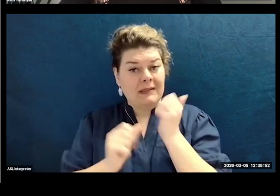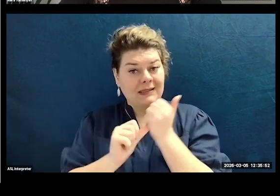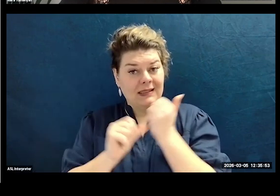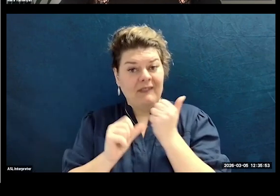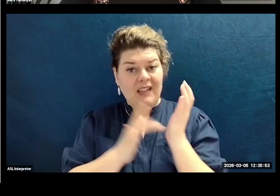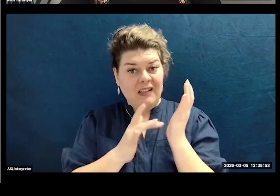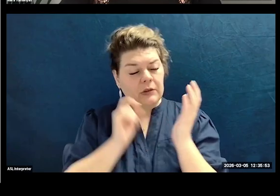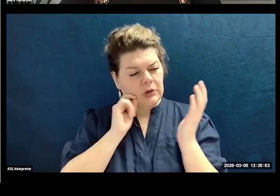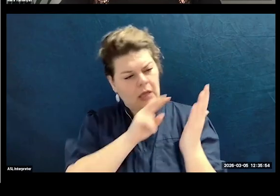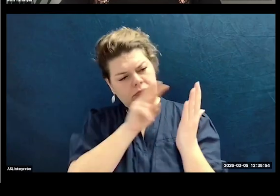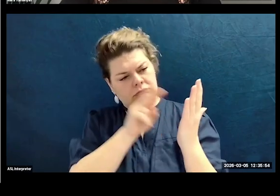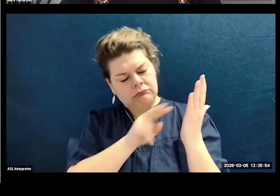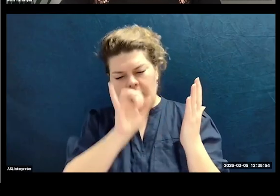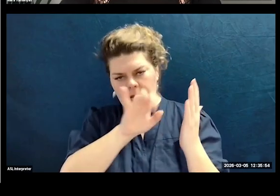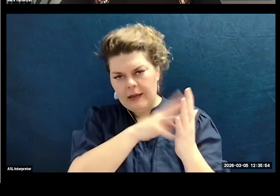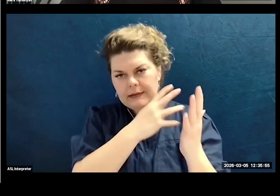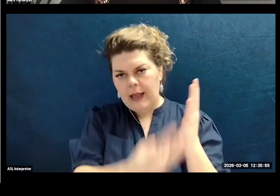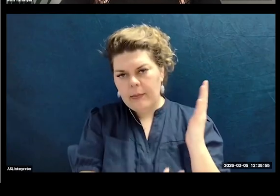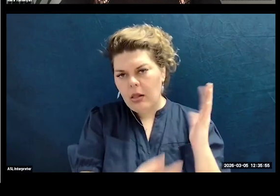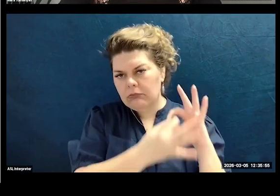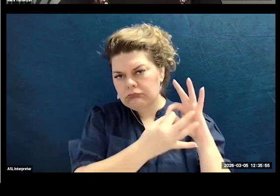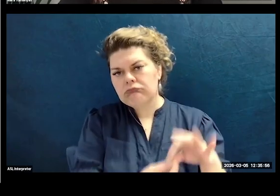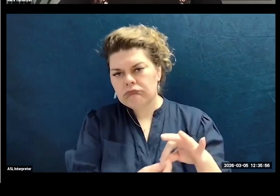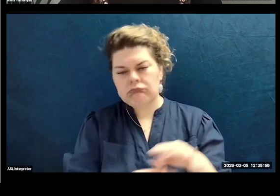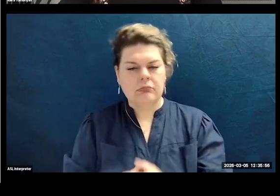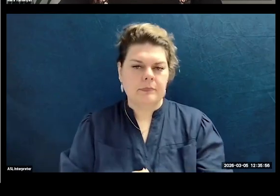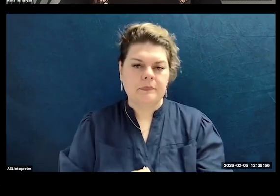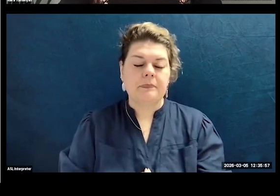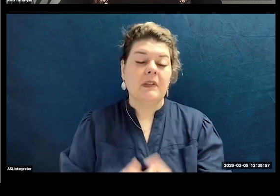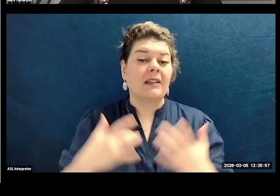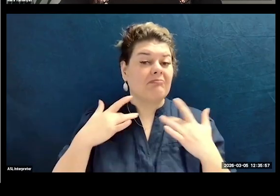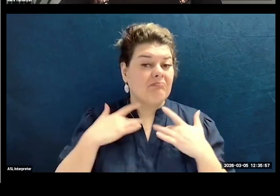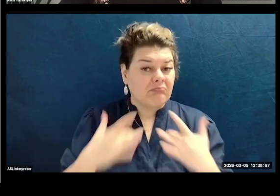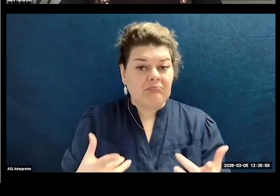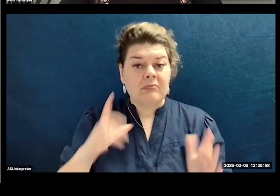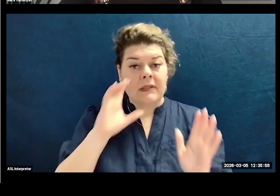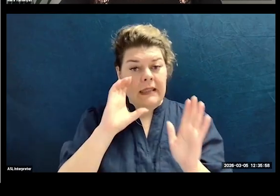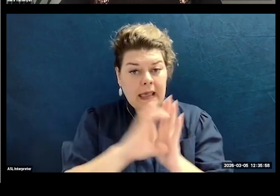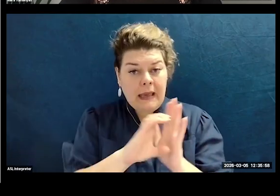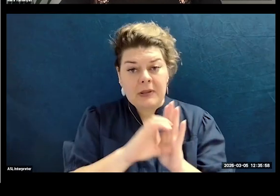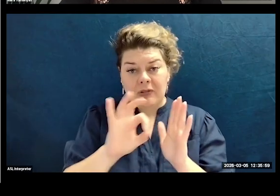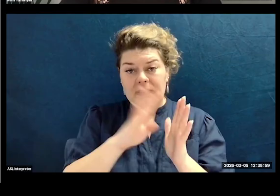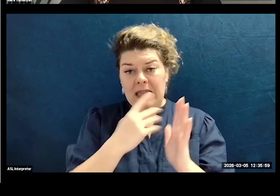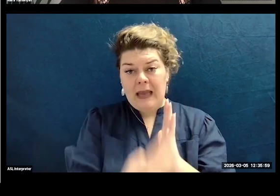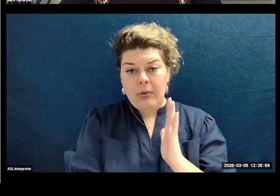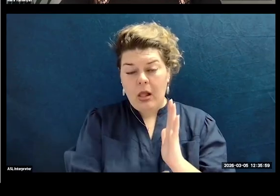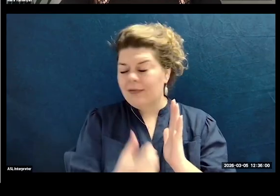and navigate the data connections properly. Usually, images of tables are not accessible